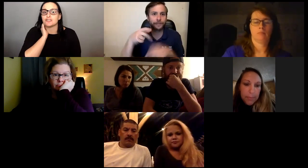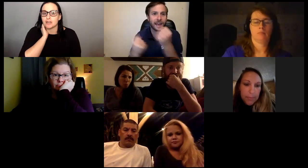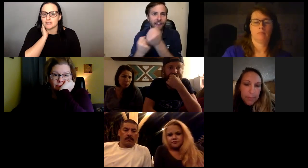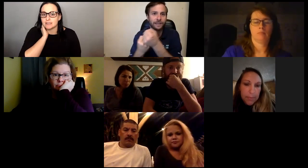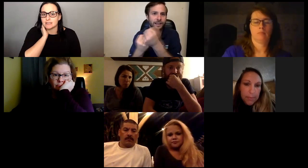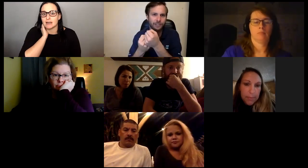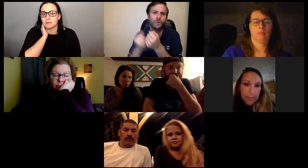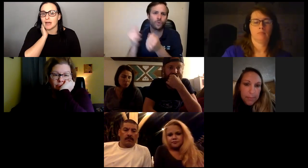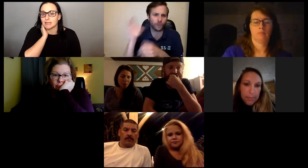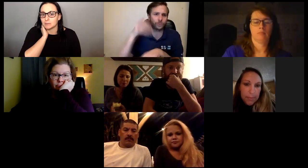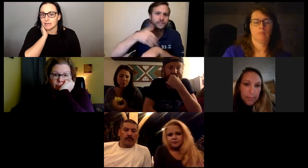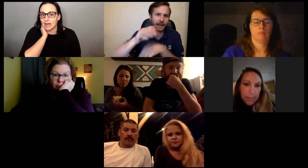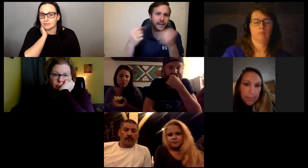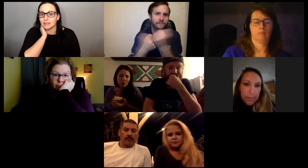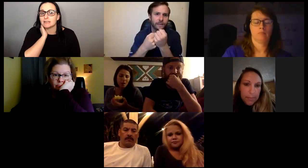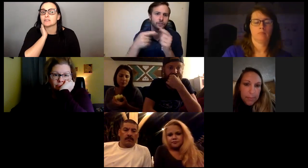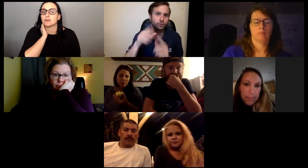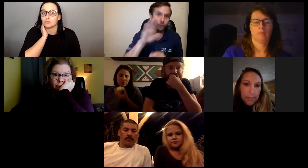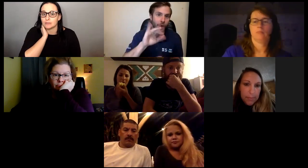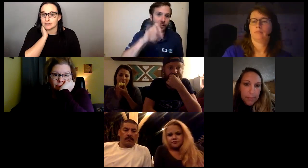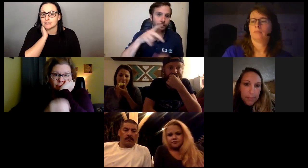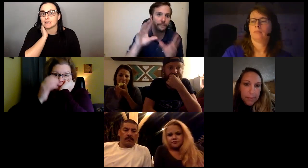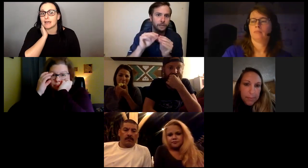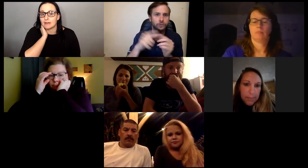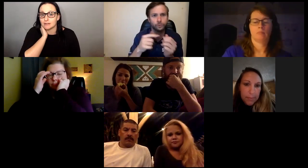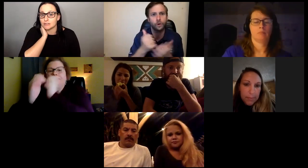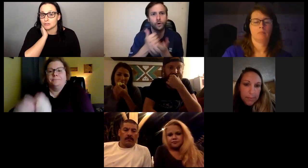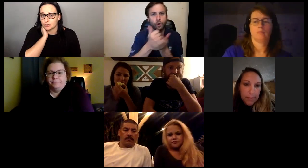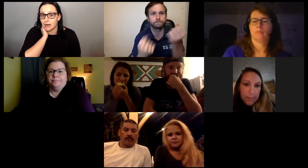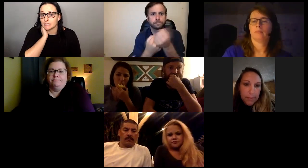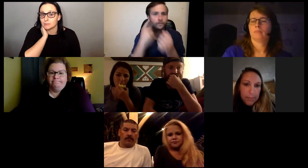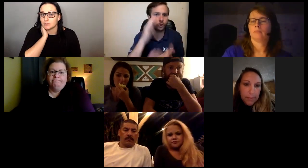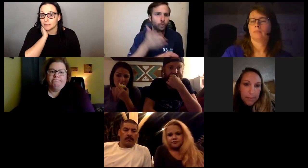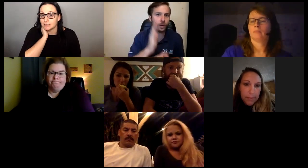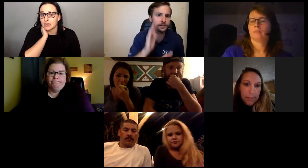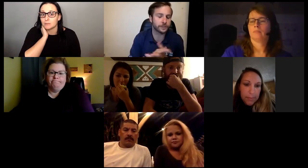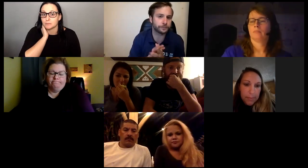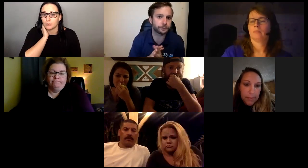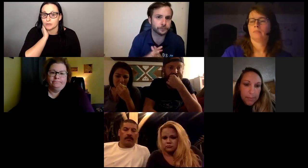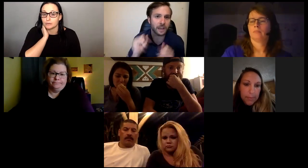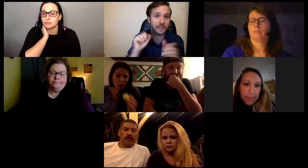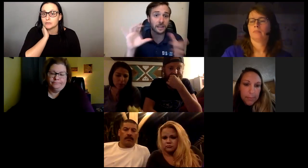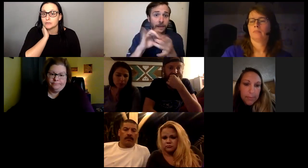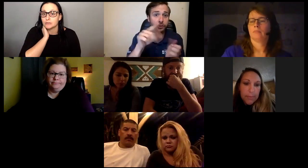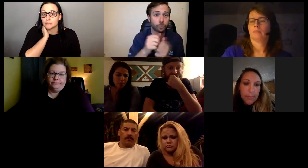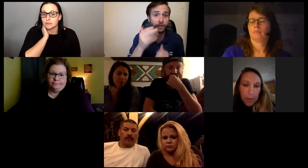just set up an iep advocate so he can send advocates to